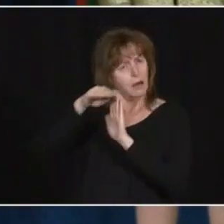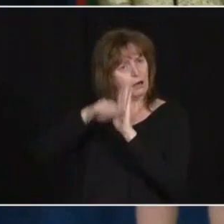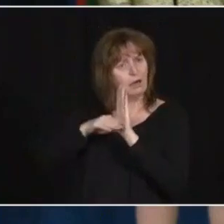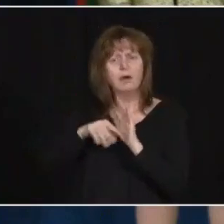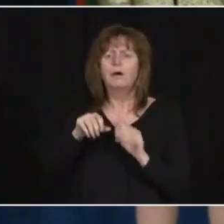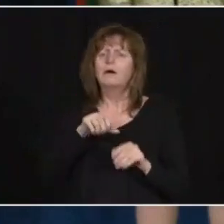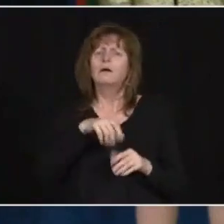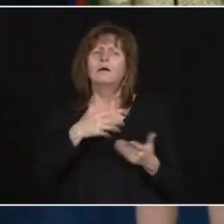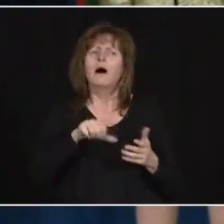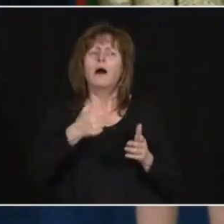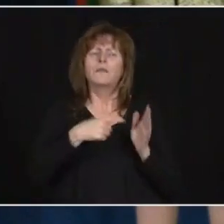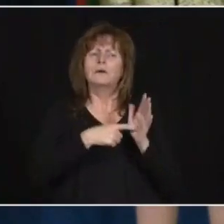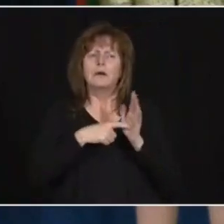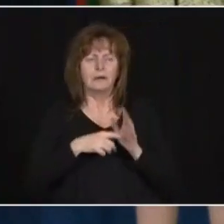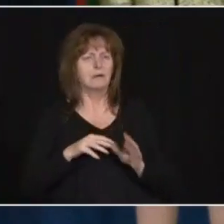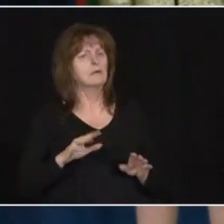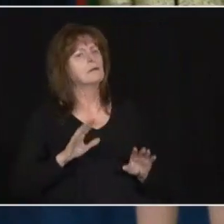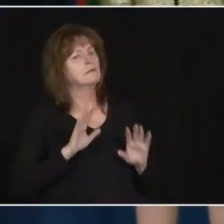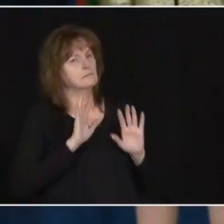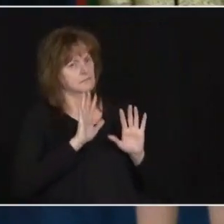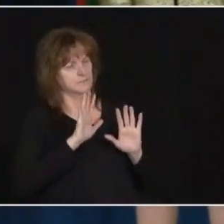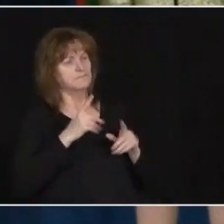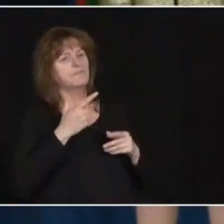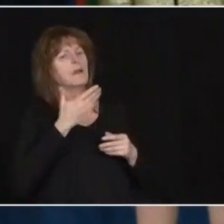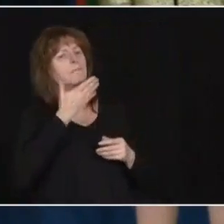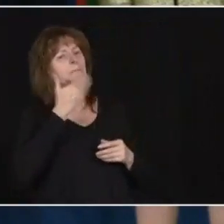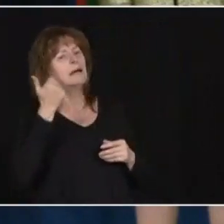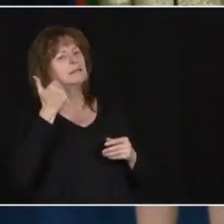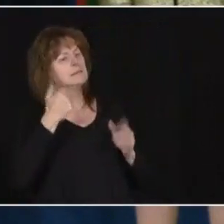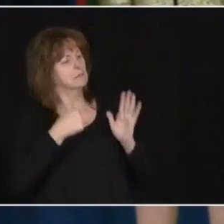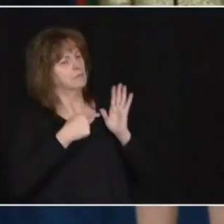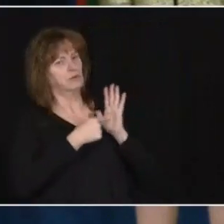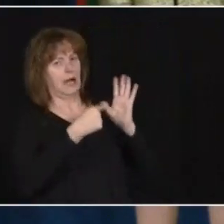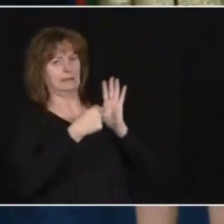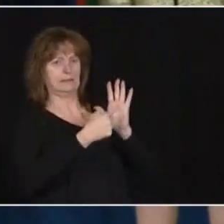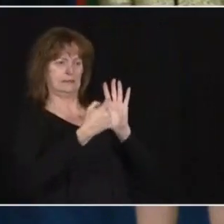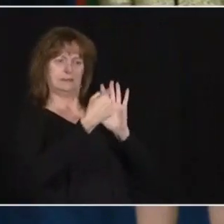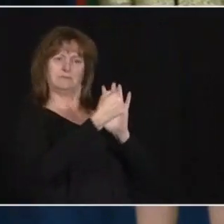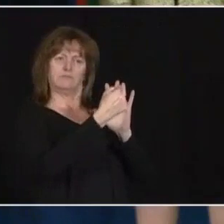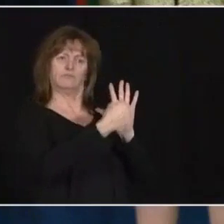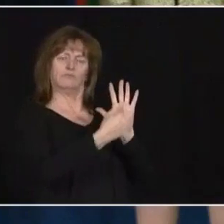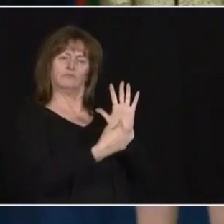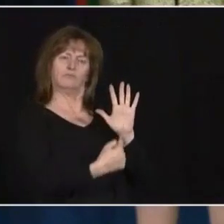Certainly these are best practices that businesses should be following across the province.